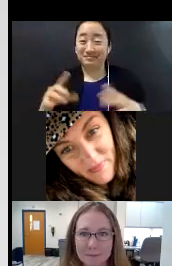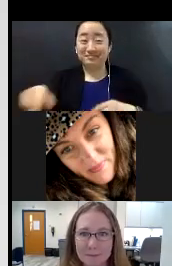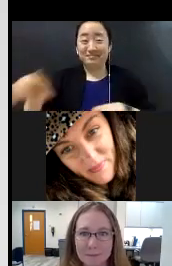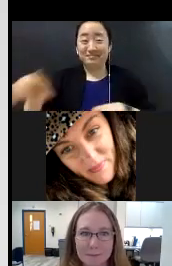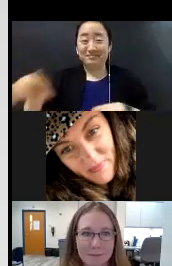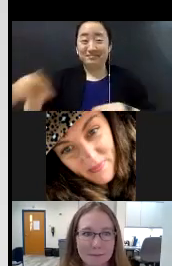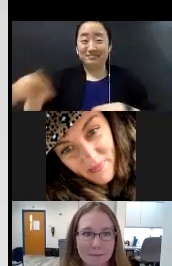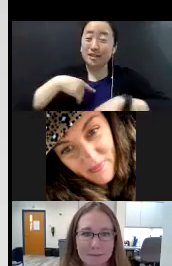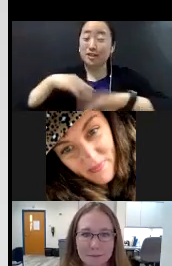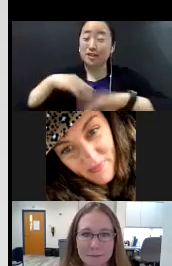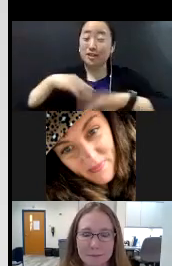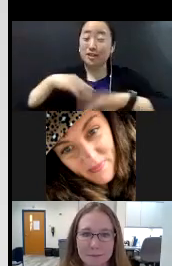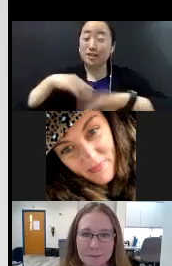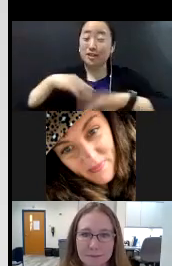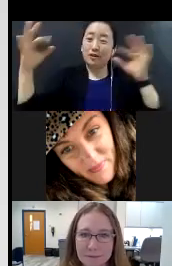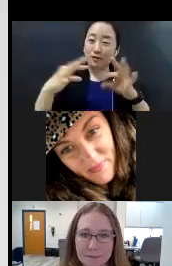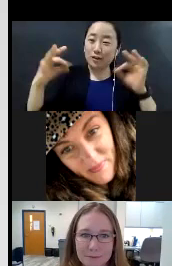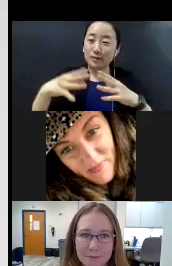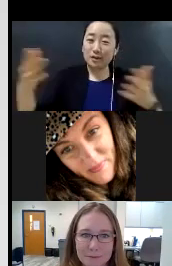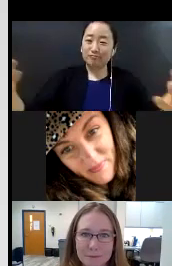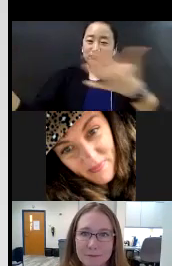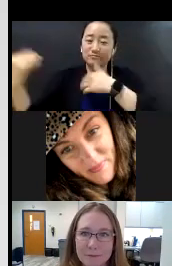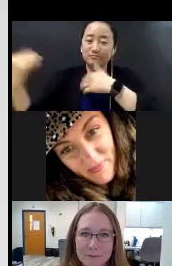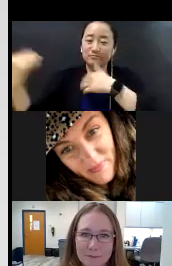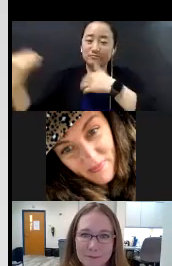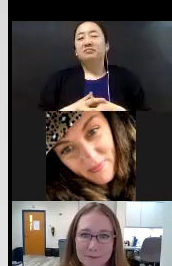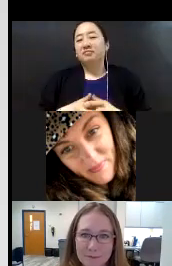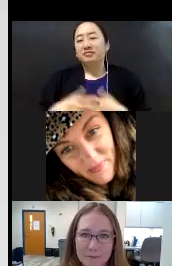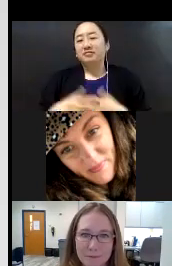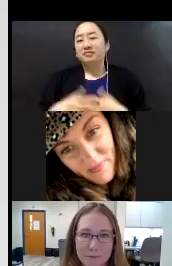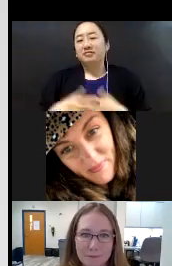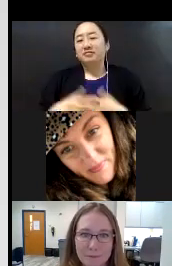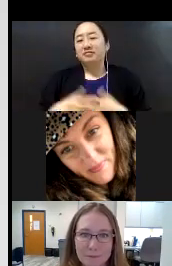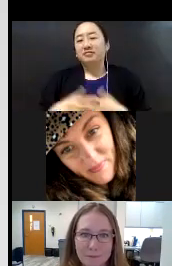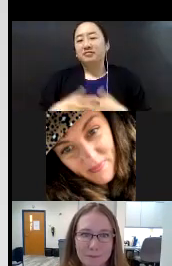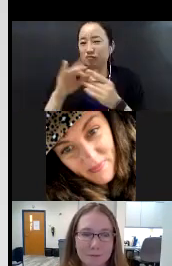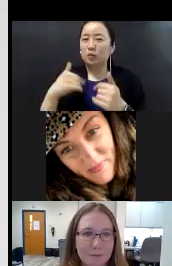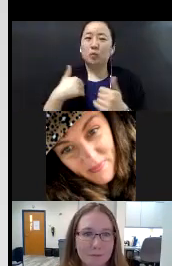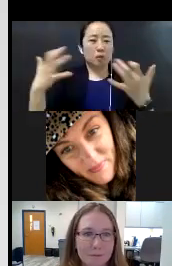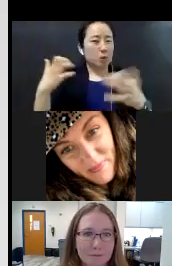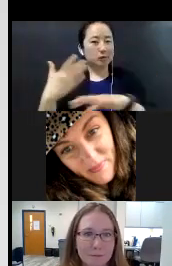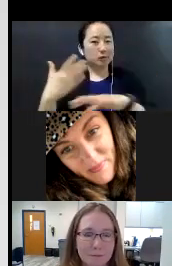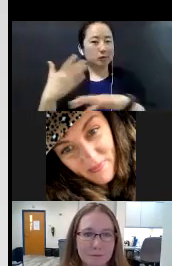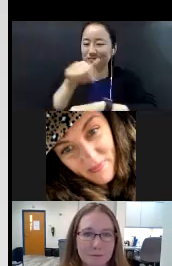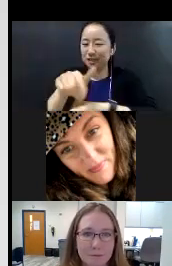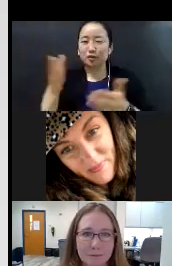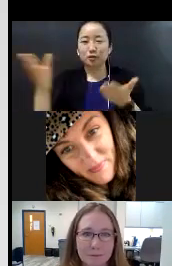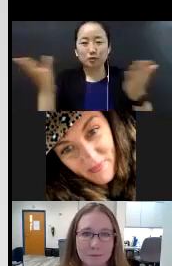WE MENTIONED AT THE BEGINNING WE ARE ALWAYS LOOKING AT PROCESS IMPROVEMENT AND HOW WE CAN MAKE THIS NEW SERVICE BETTER AND MORE SUSTAINABLE.